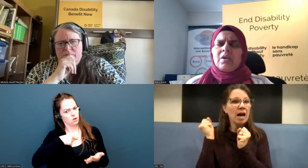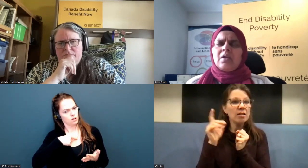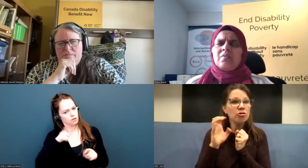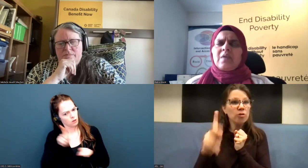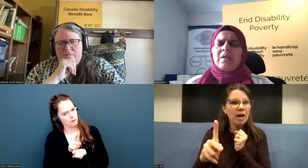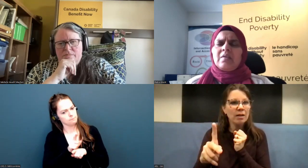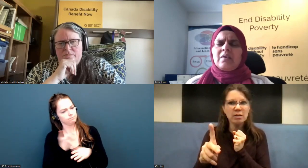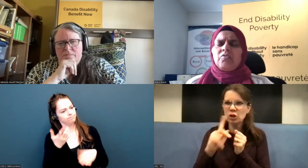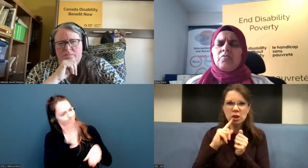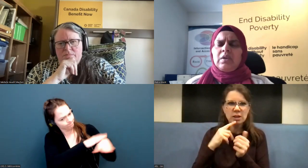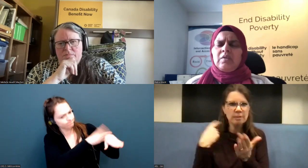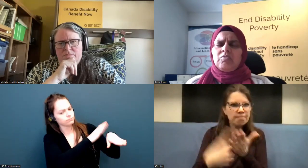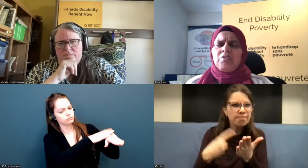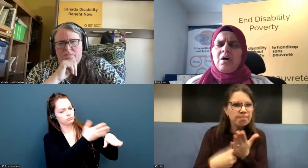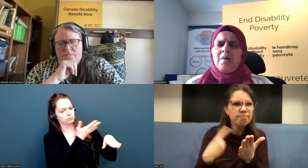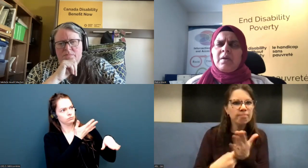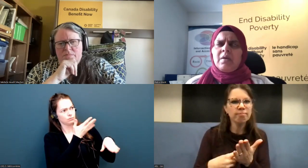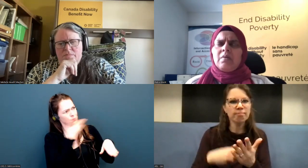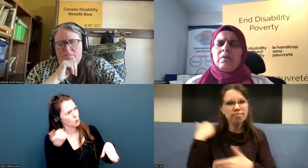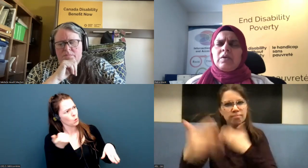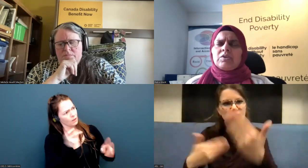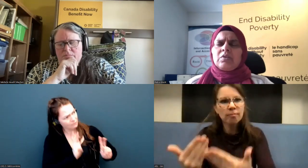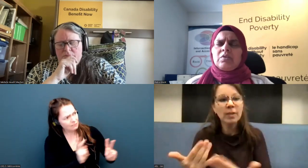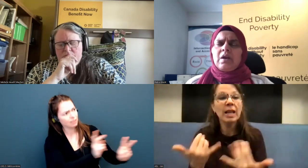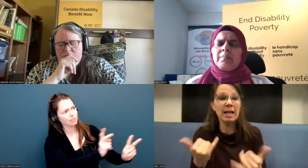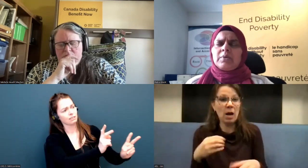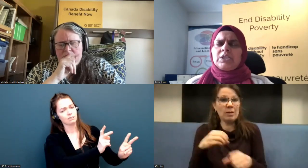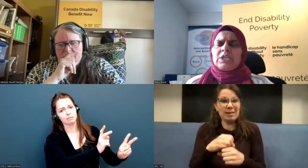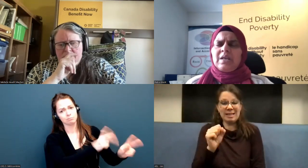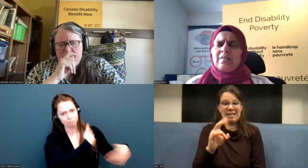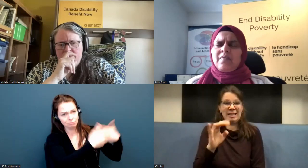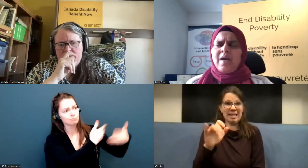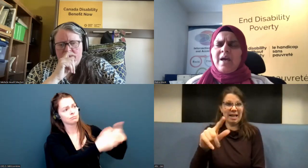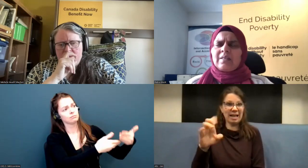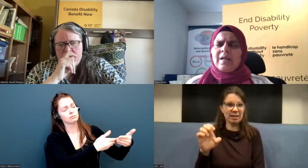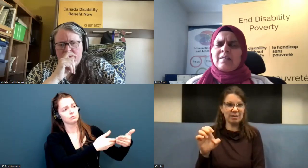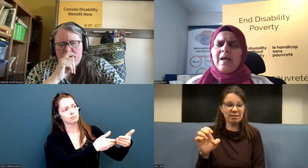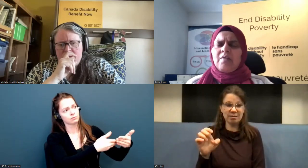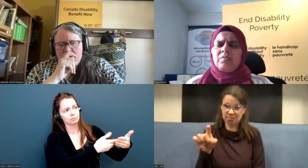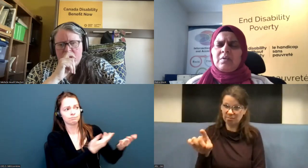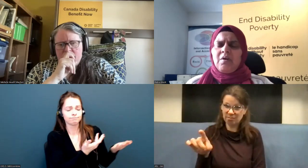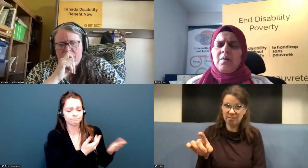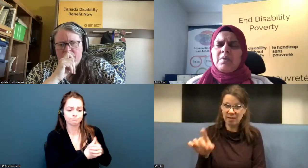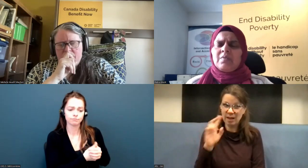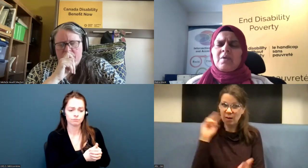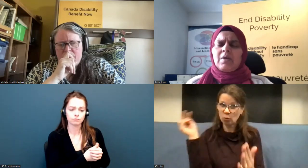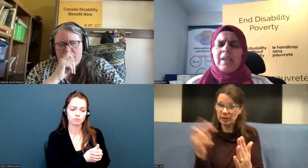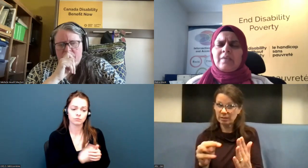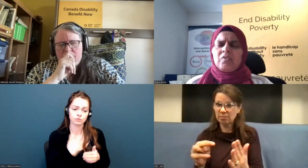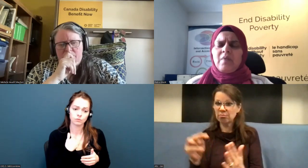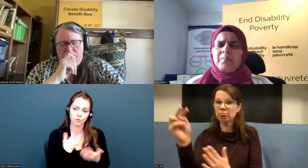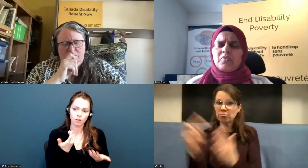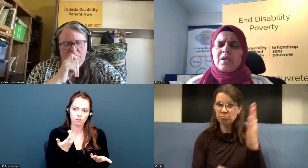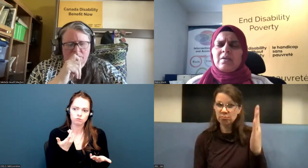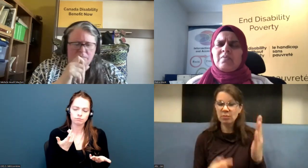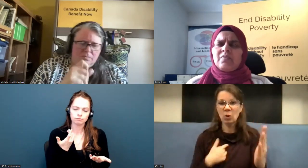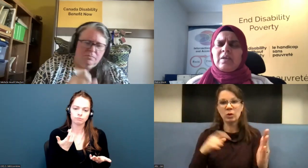THE SENATE IS DOING ITS JOB. WE SHOULD APPRECIATE THE FACT THAT THE HOUSE OF COMMONS, OUR ELECTED REPRESENTATIVES, DID